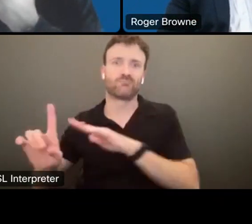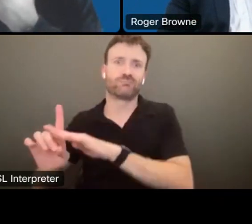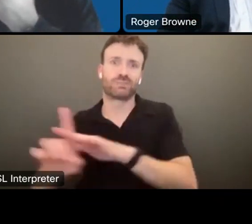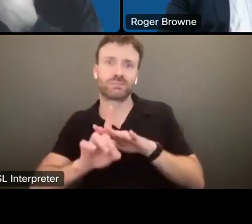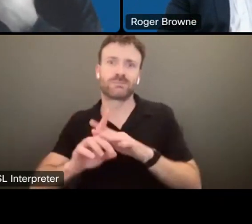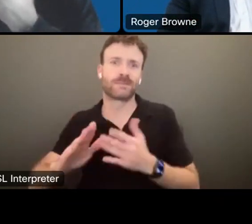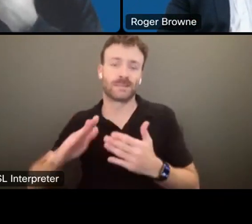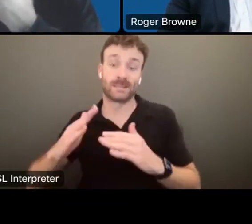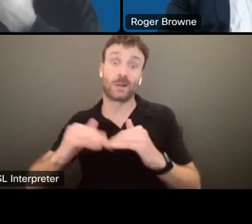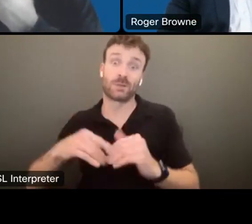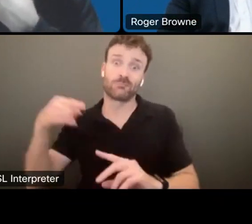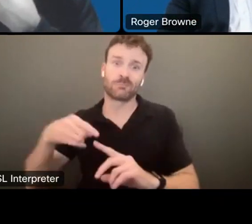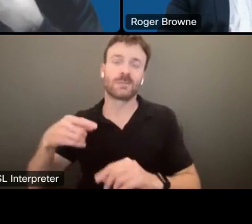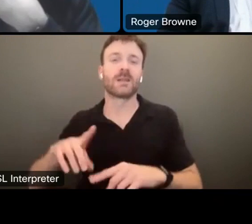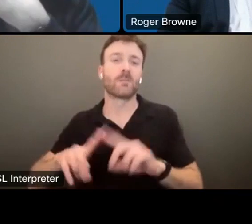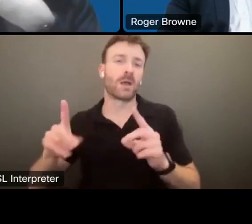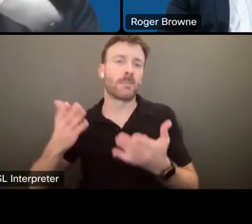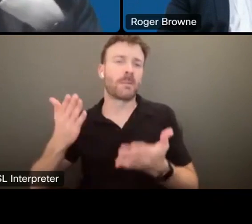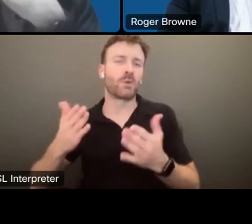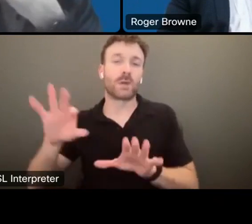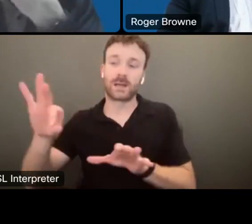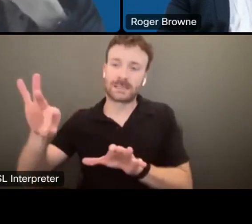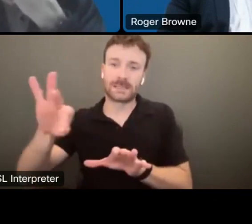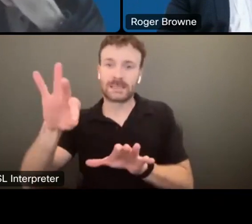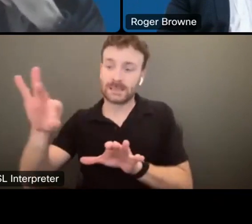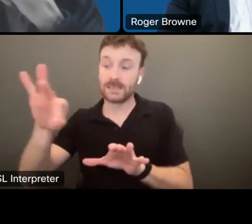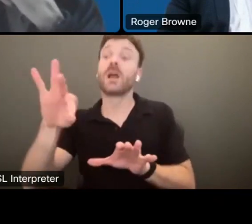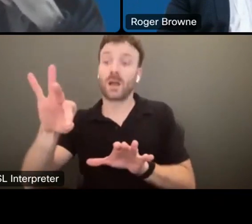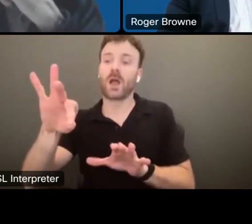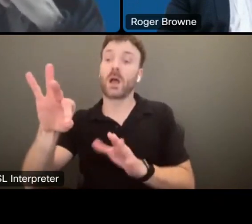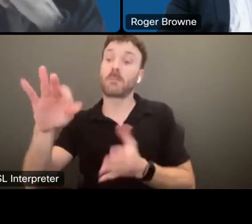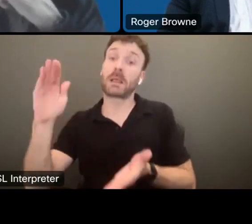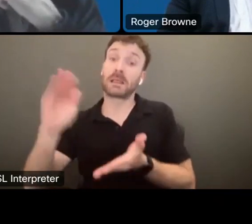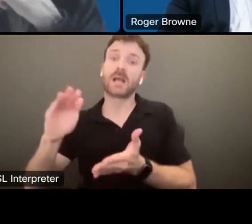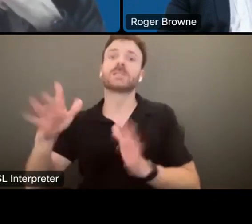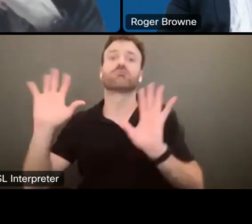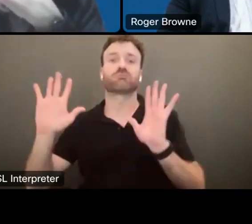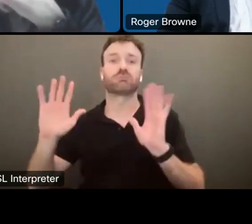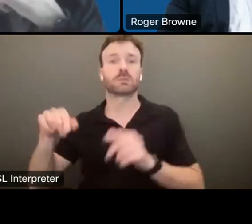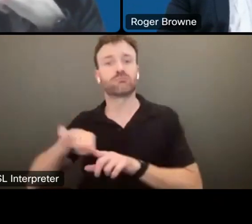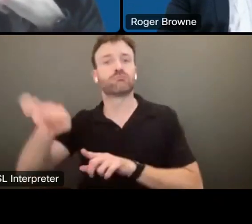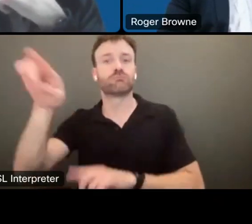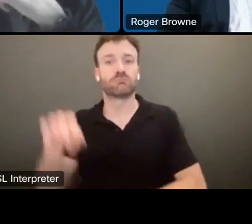core in particular, but certainly to minimize the number you encounter on your path.